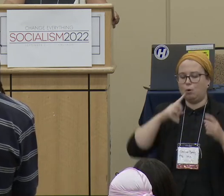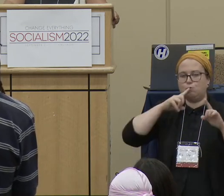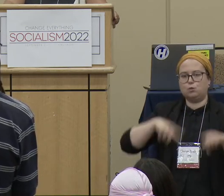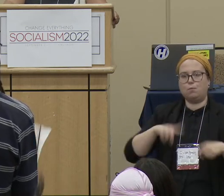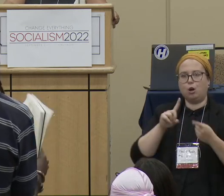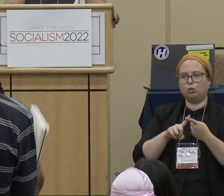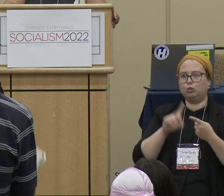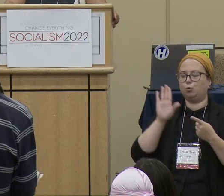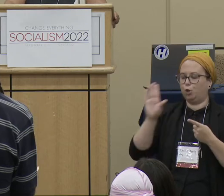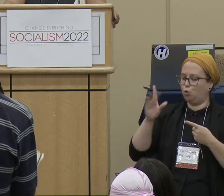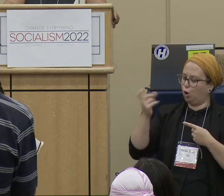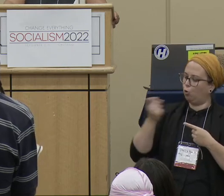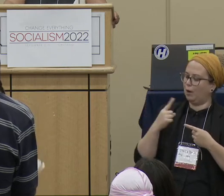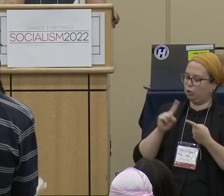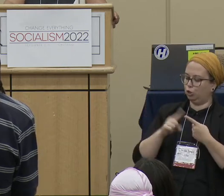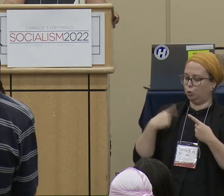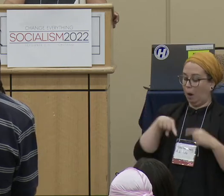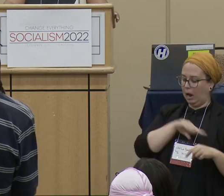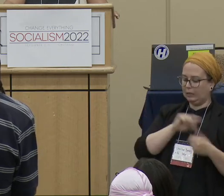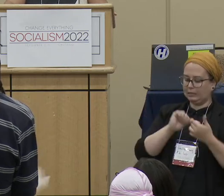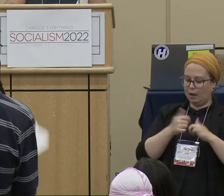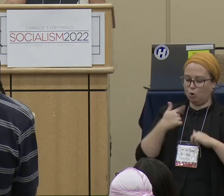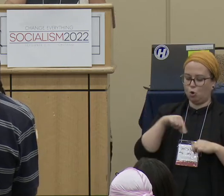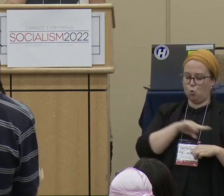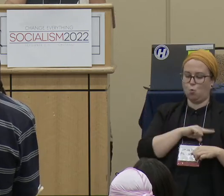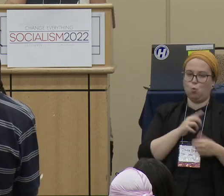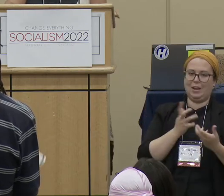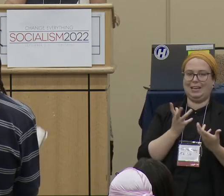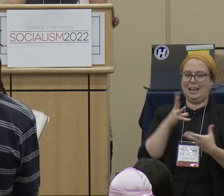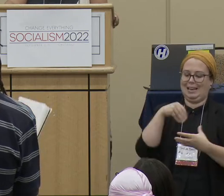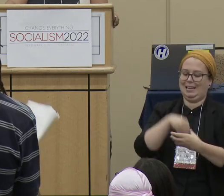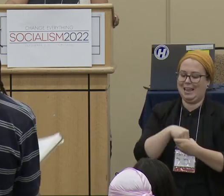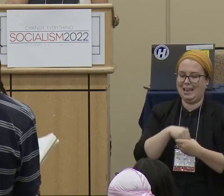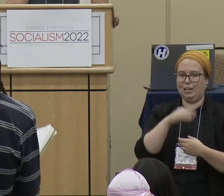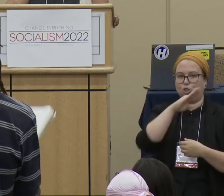New Orleans, which was a transformative experience for me. I want to respond to your questions, as well, how do we